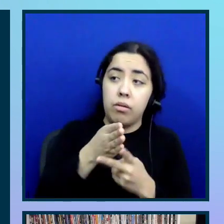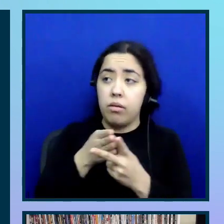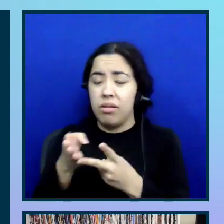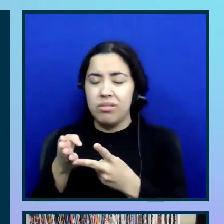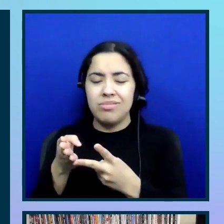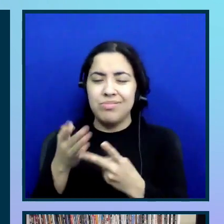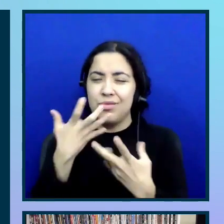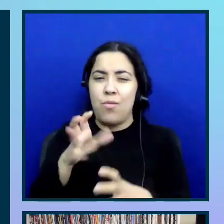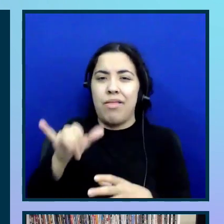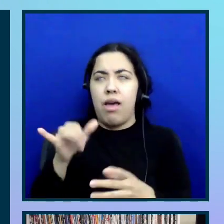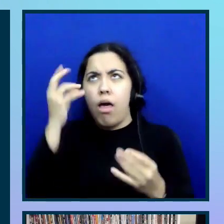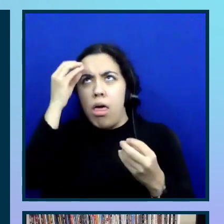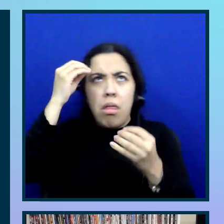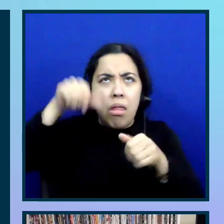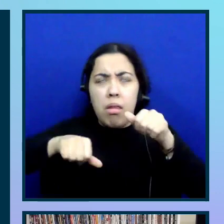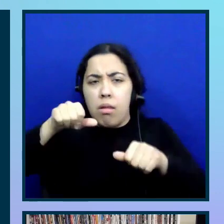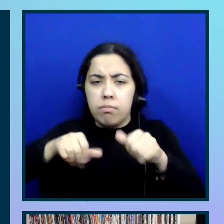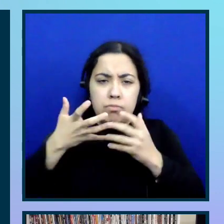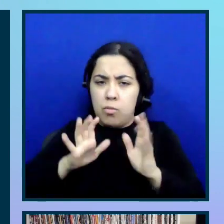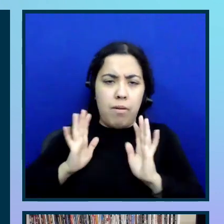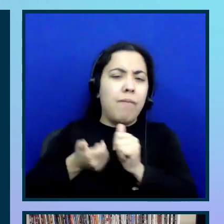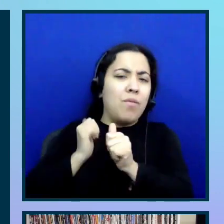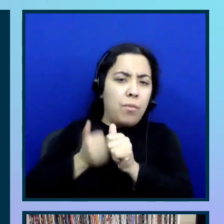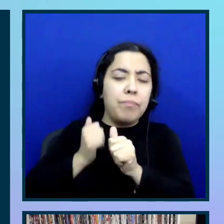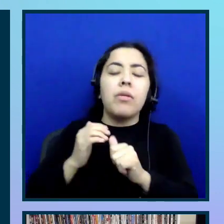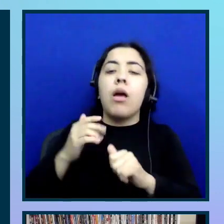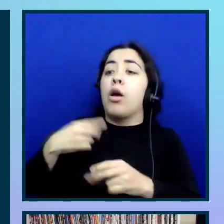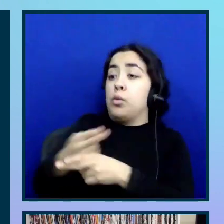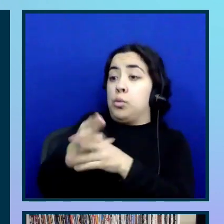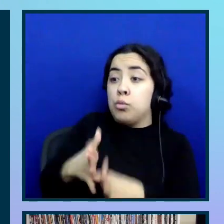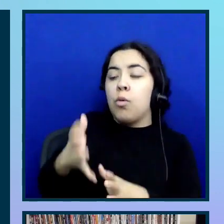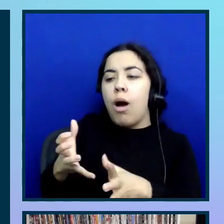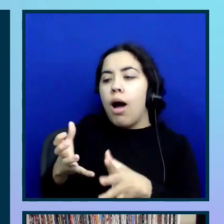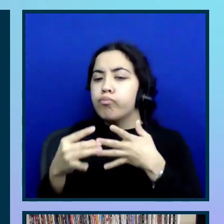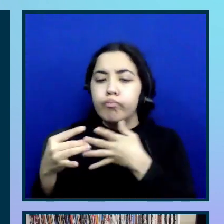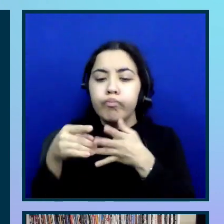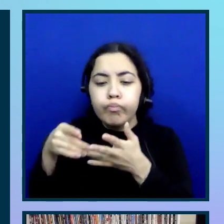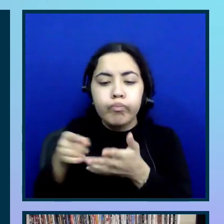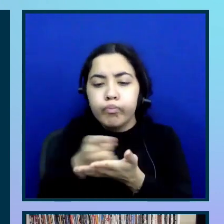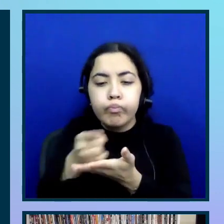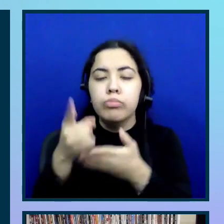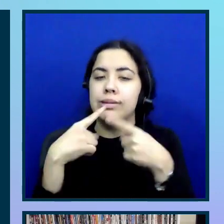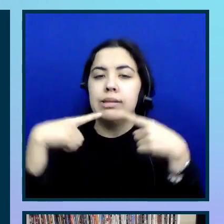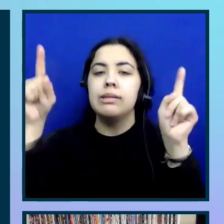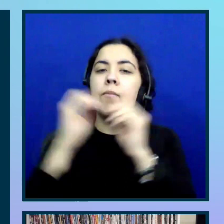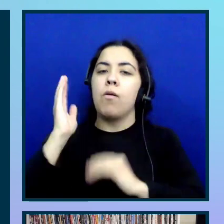So we want to help guide our users to success, feel comfortable and confident when they're using our apps